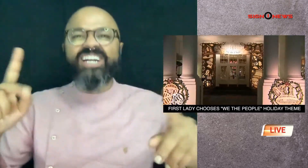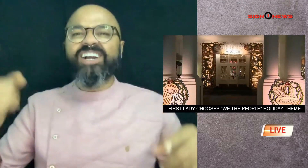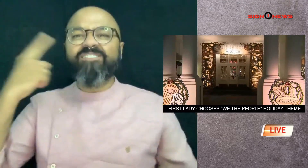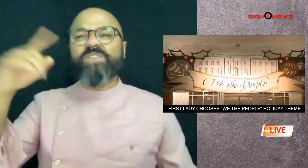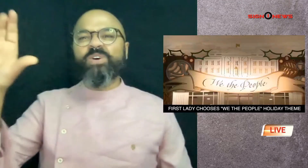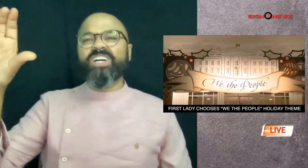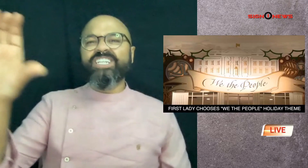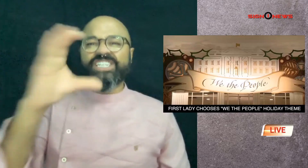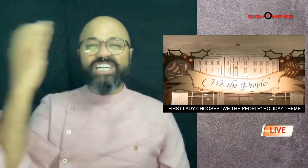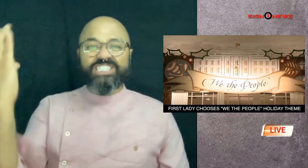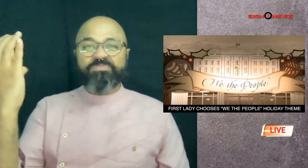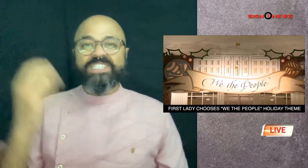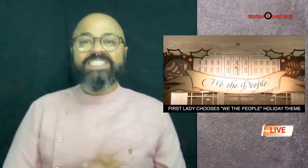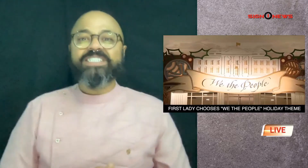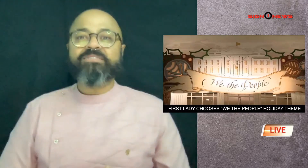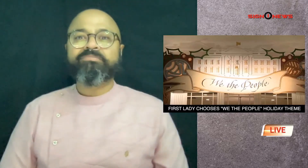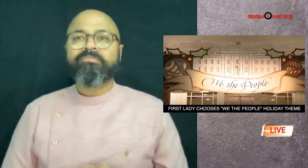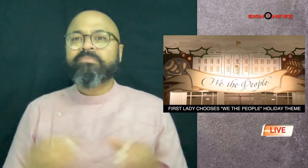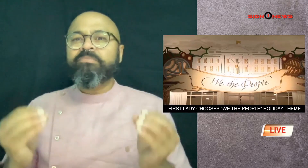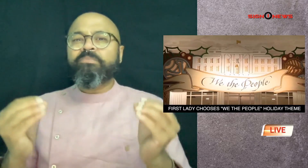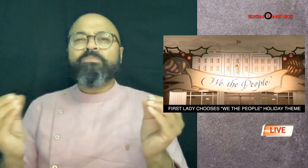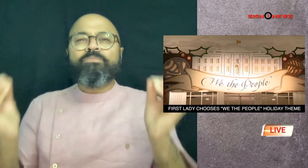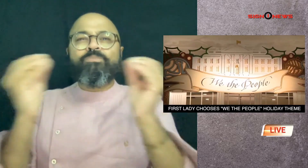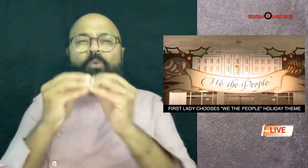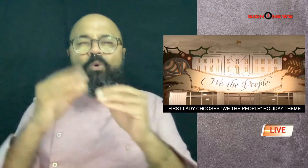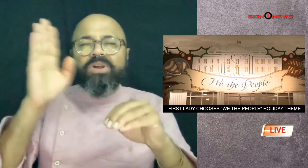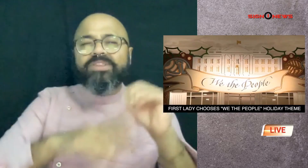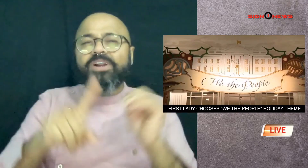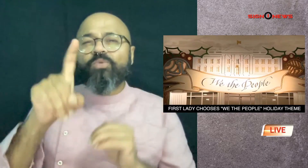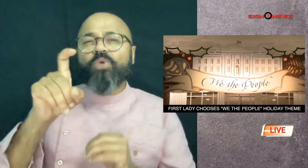the White House is getting ready for Christmas